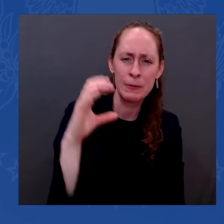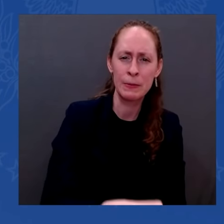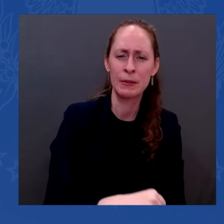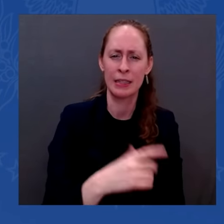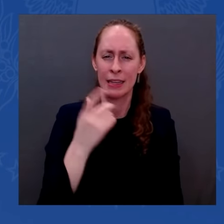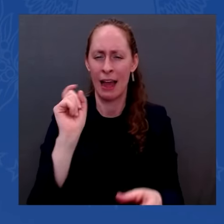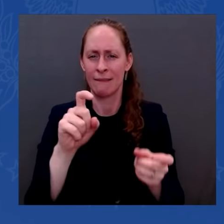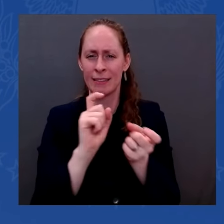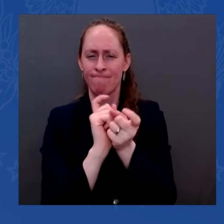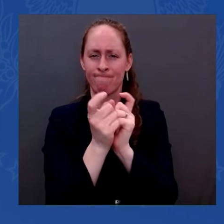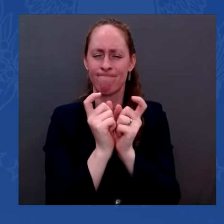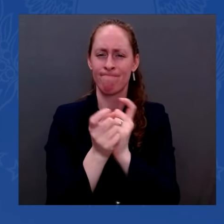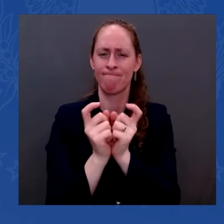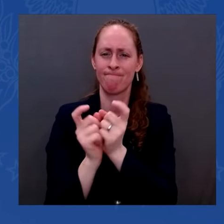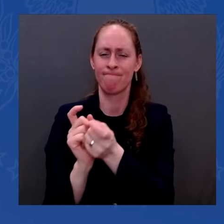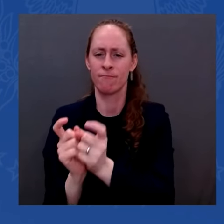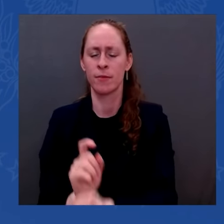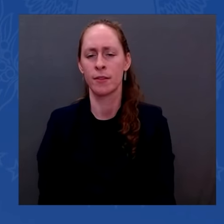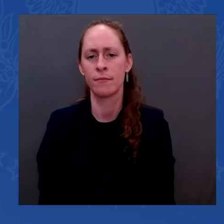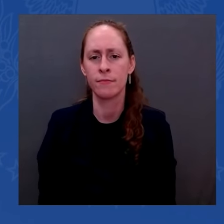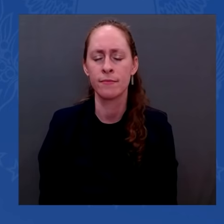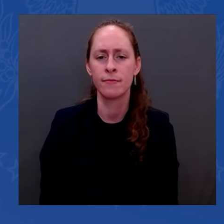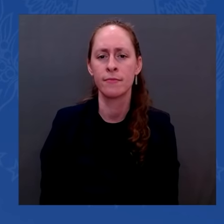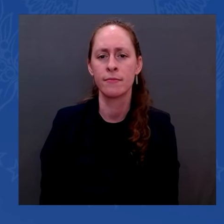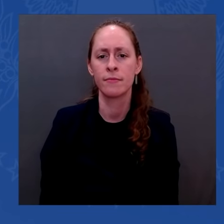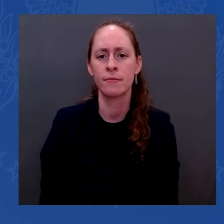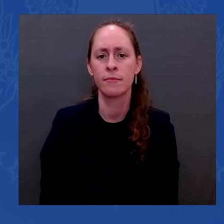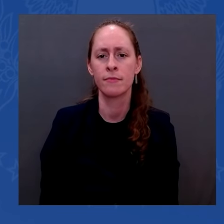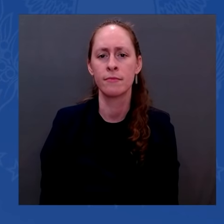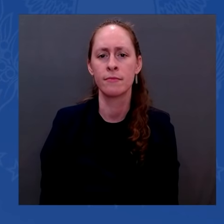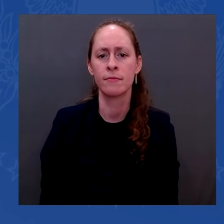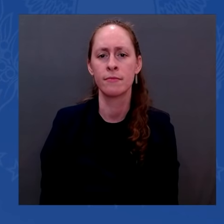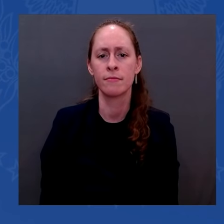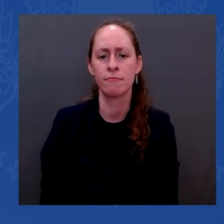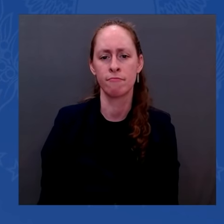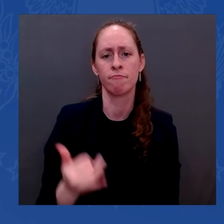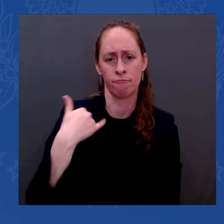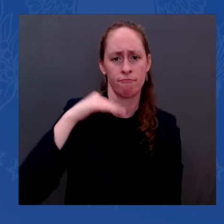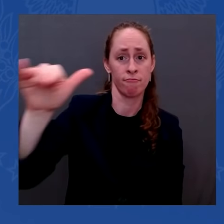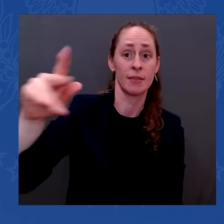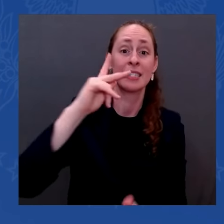Senator [sic] Granholm -- senator -- Secretary Granholm -- but you're my governor, former governor --